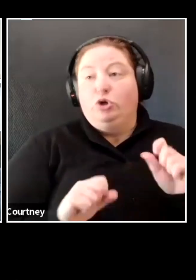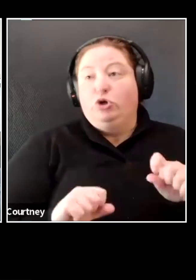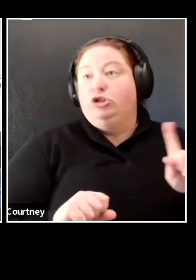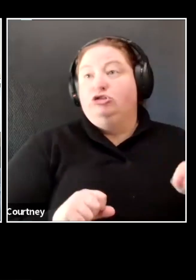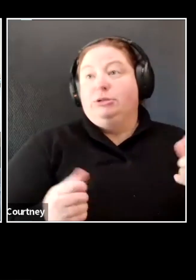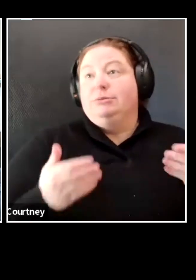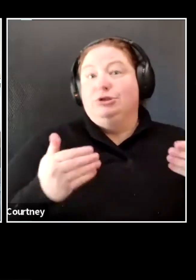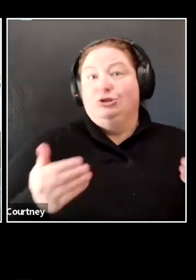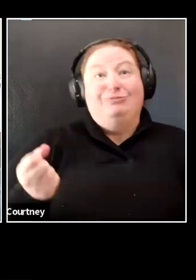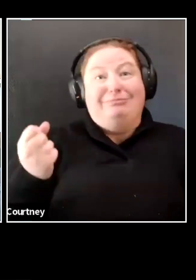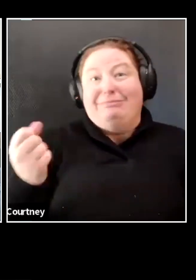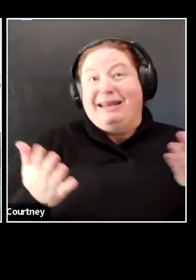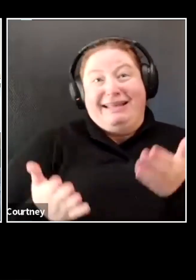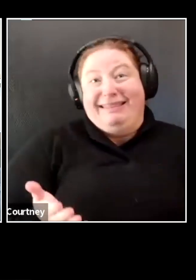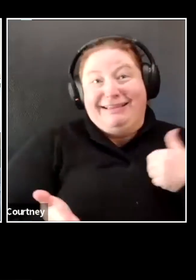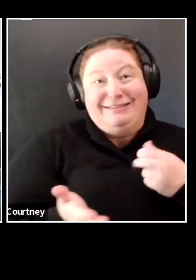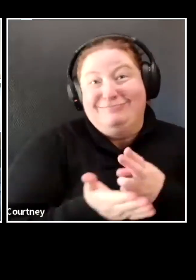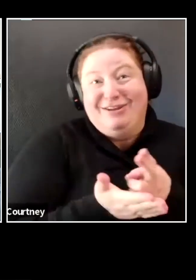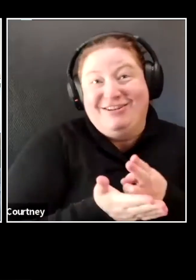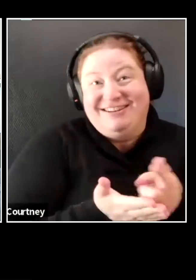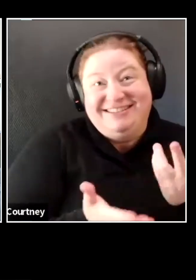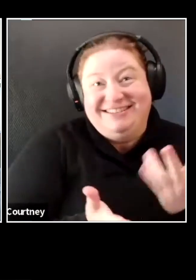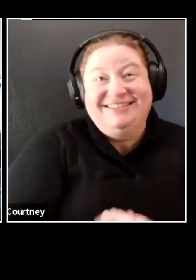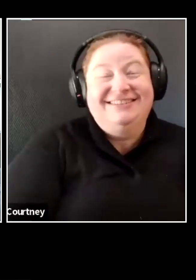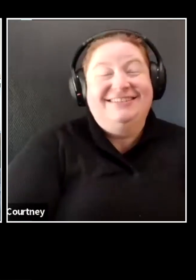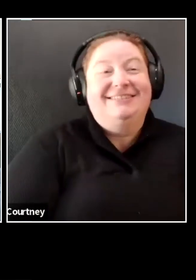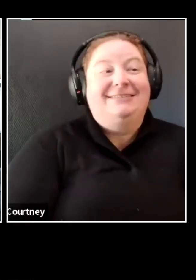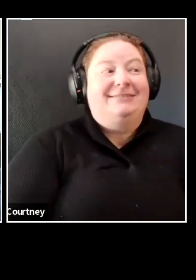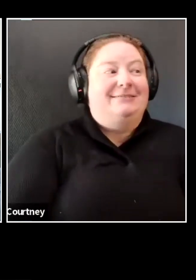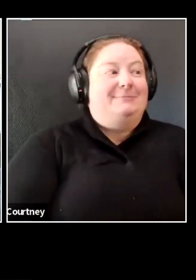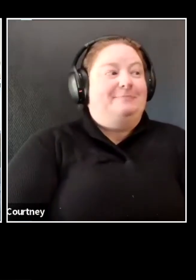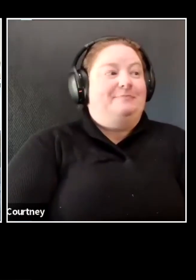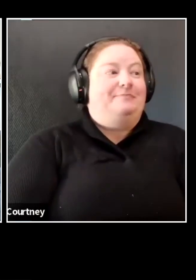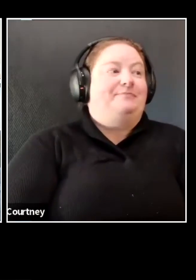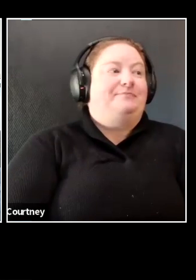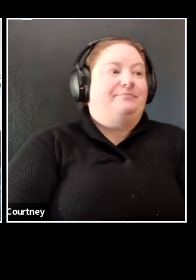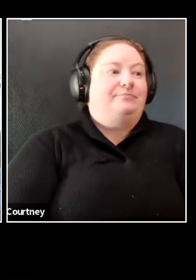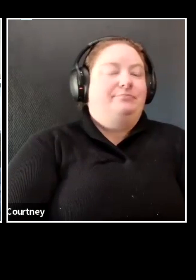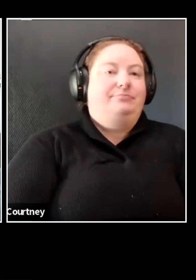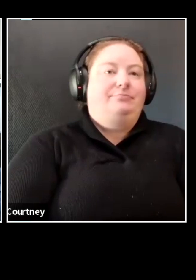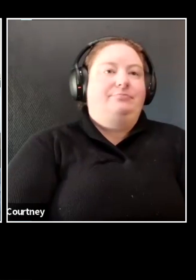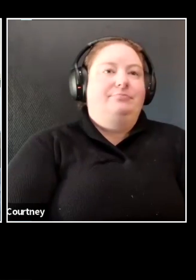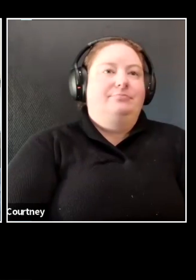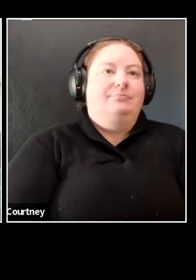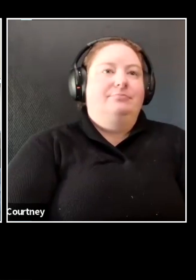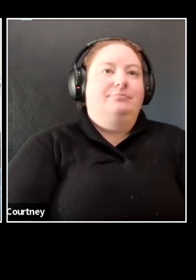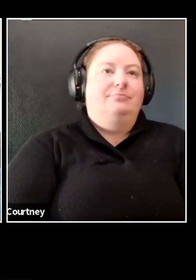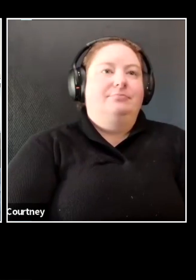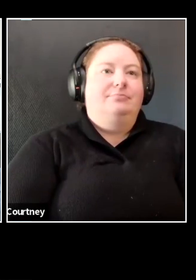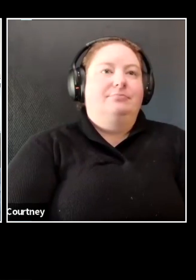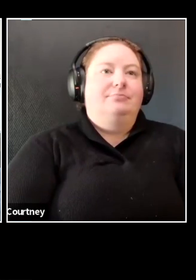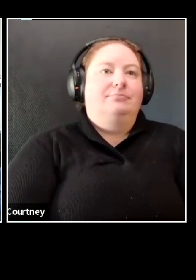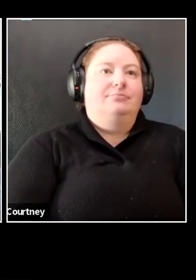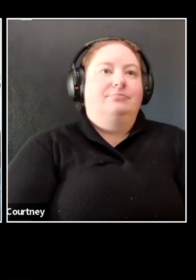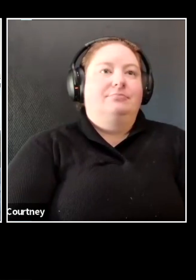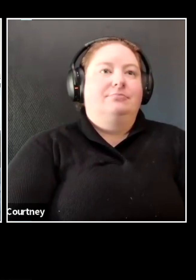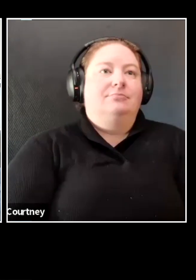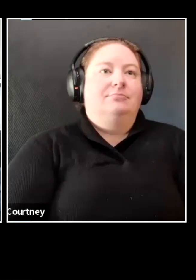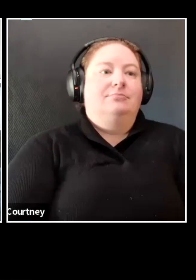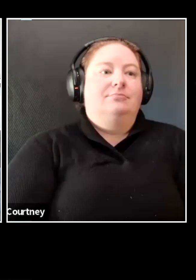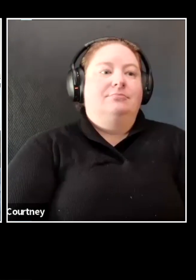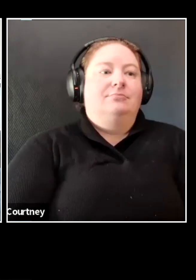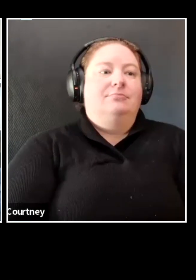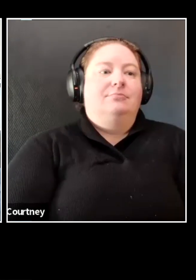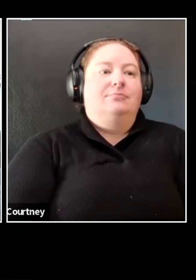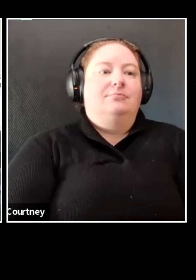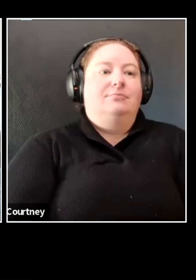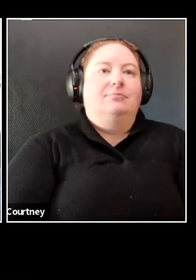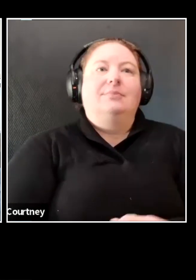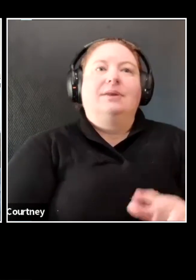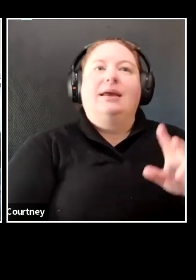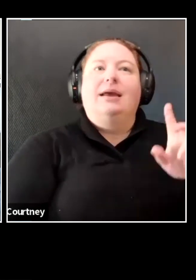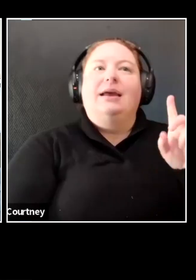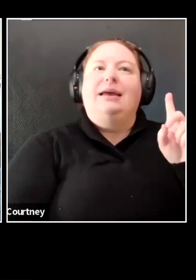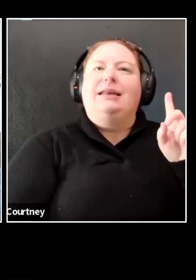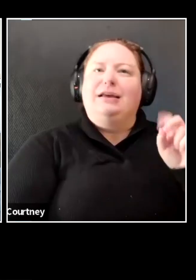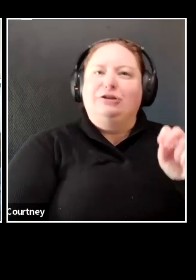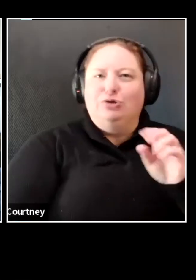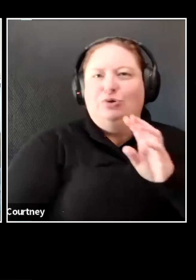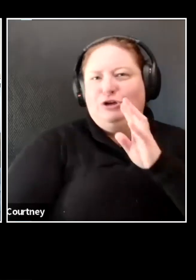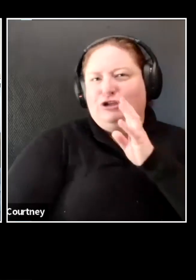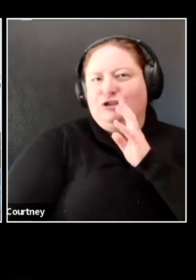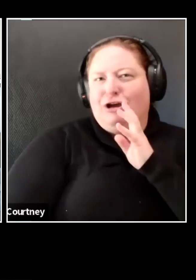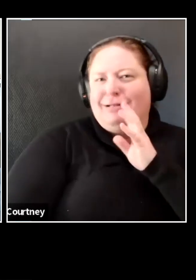you know, to be honest. Um uh and I and you I do talk like that in certain private contexts. Um